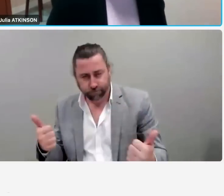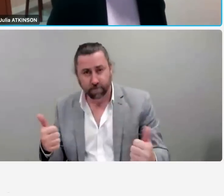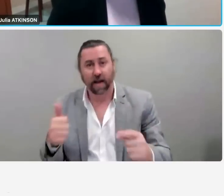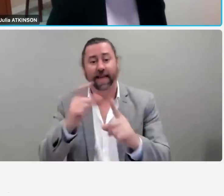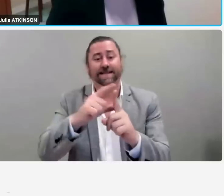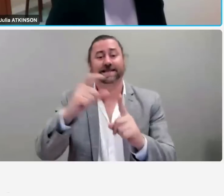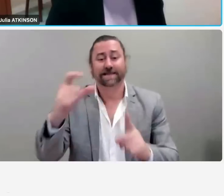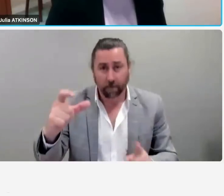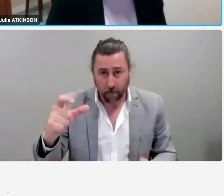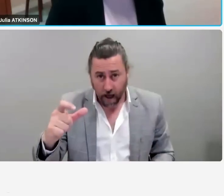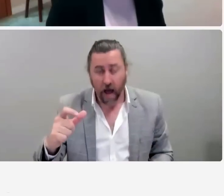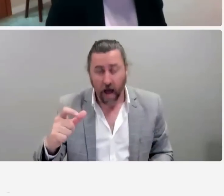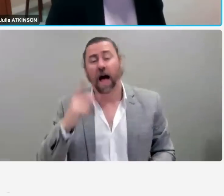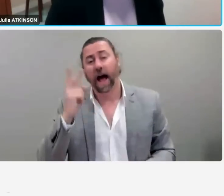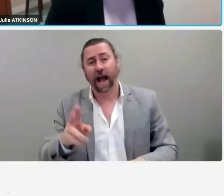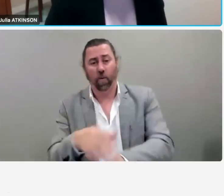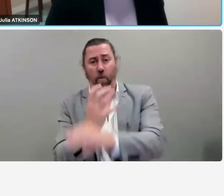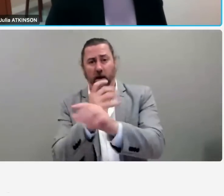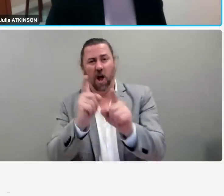one of these public webinars and provide you all with an update.